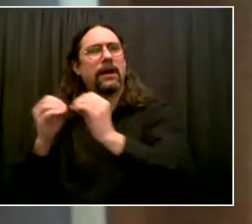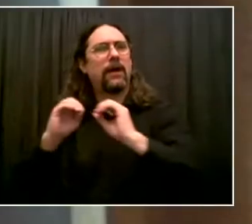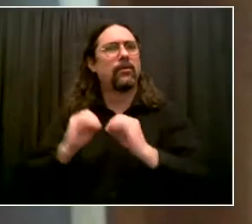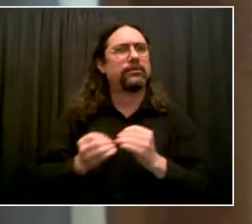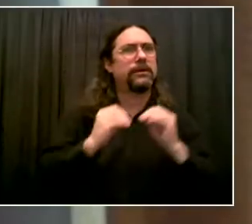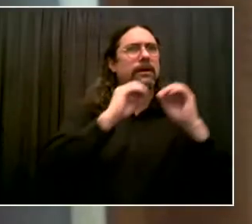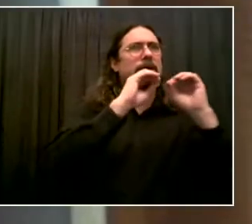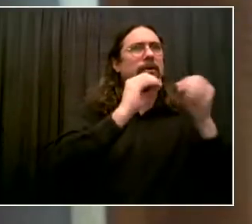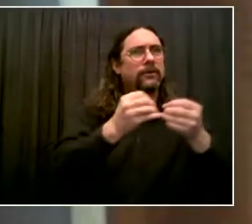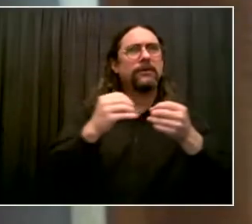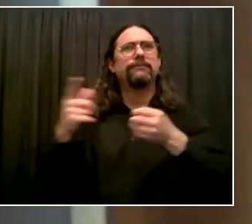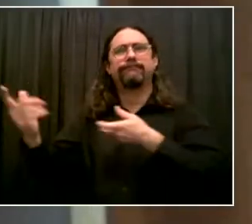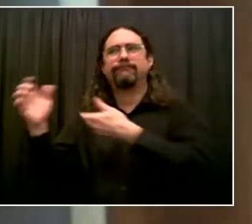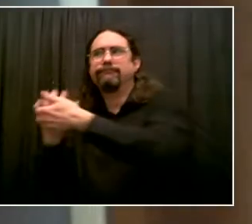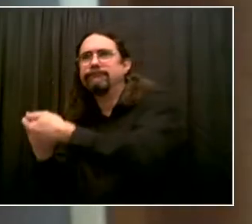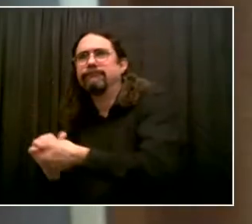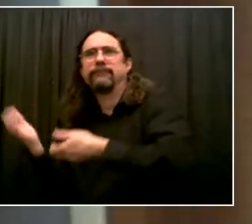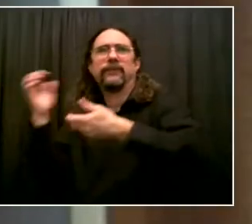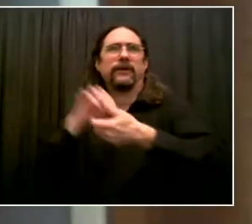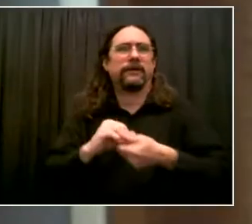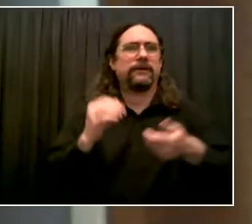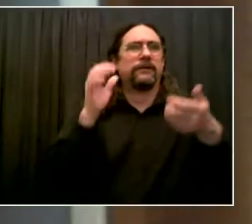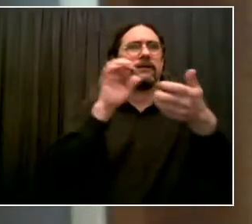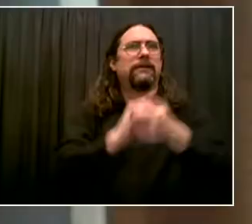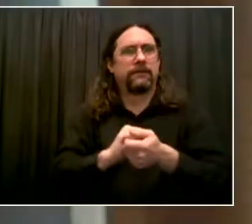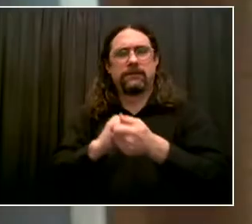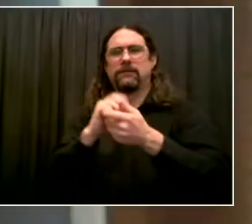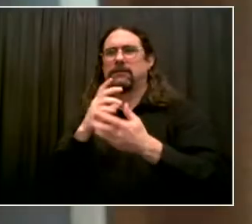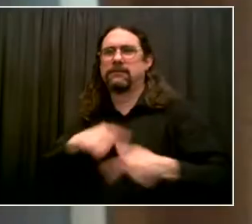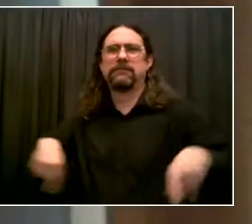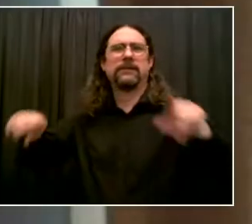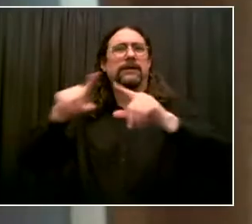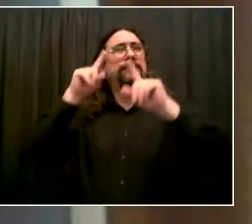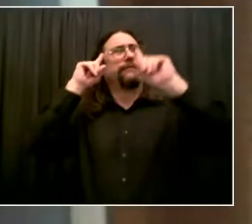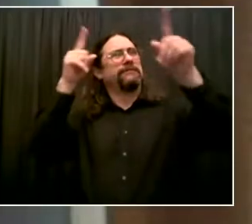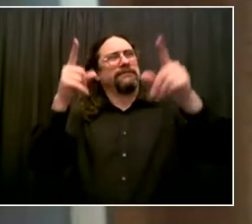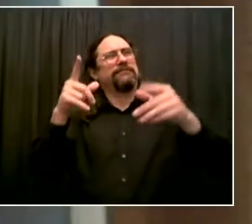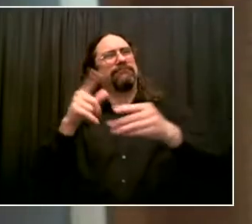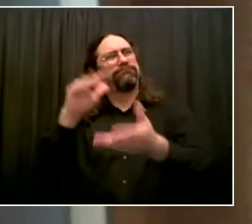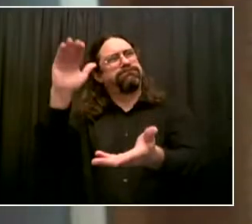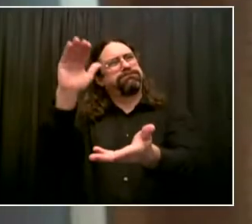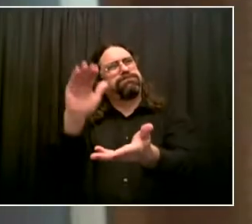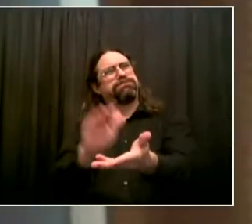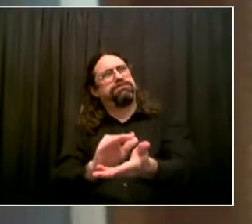I PROMISE TO HIT THE GROUND RUNNG INAND I KNOW HOW IMPORTANT